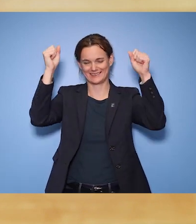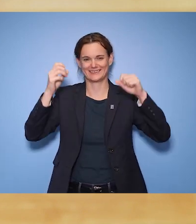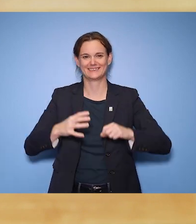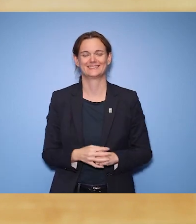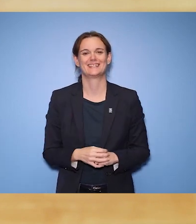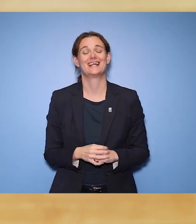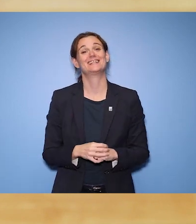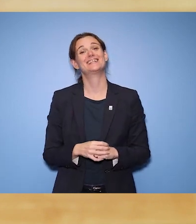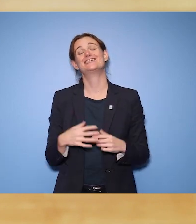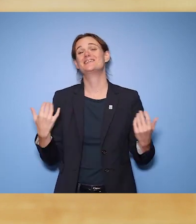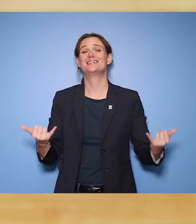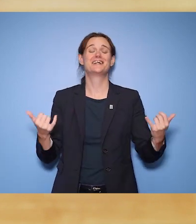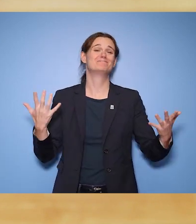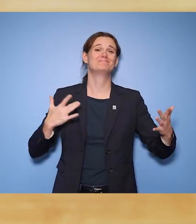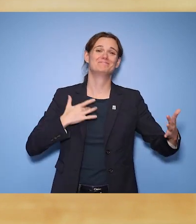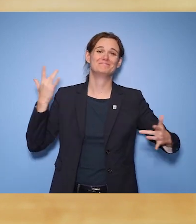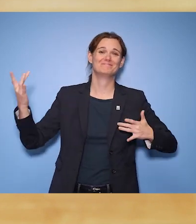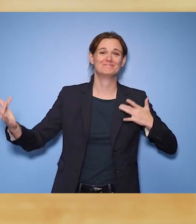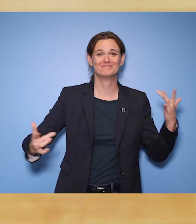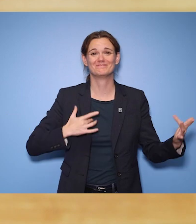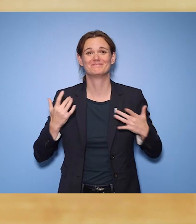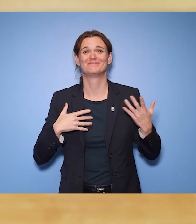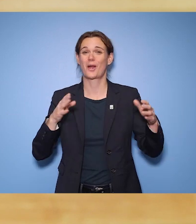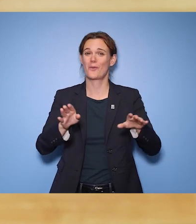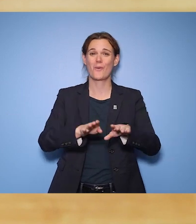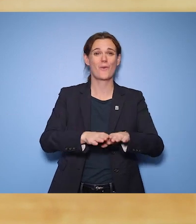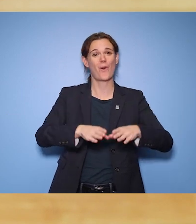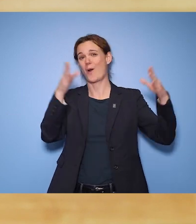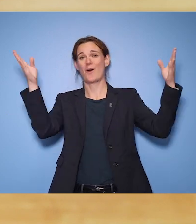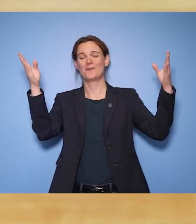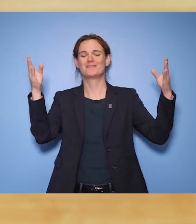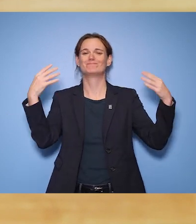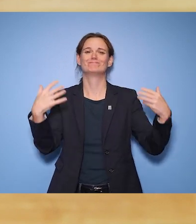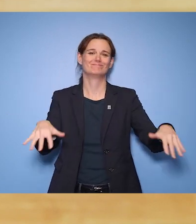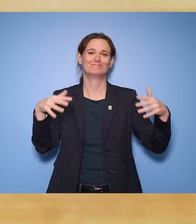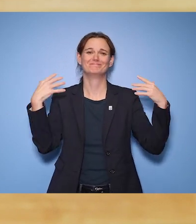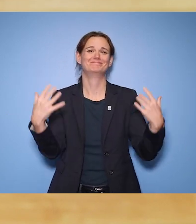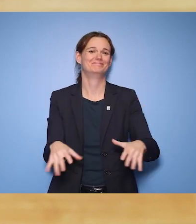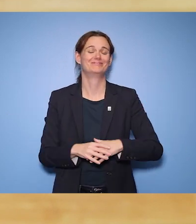day and I'm delighted to welcome you to a special milestone celebration. I want to welcome